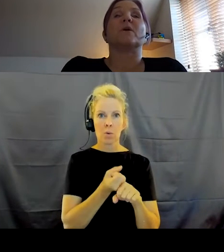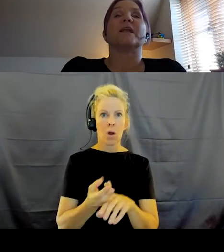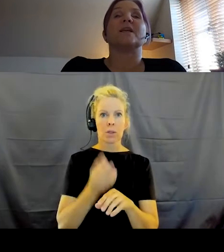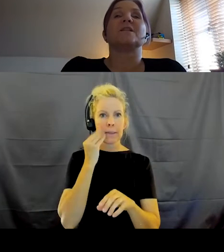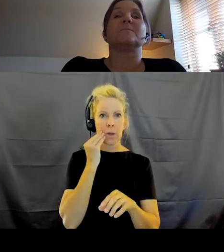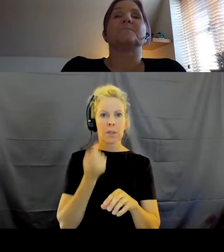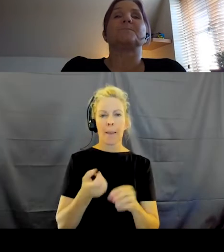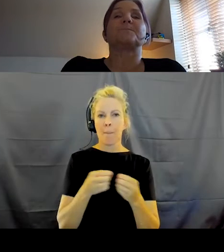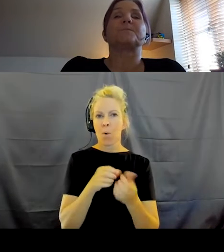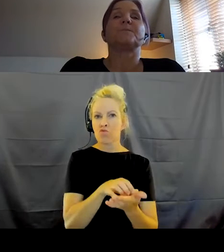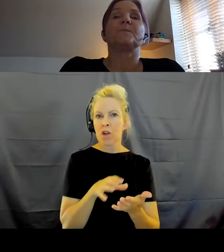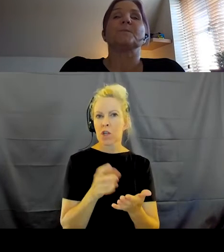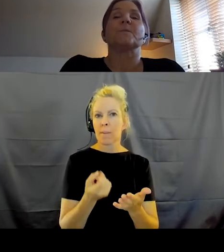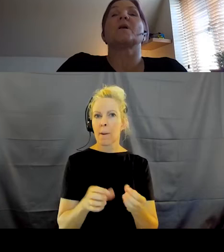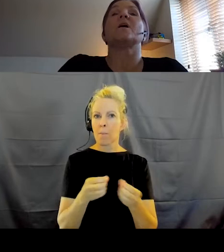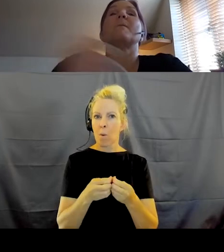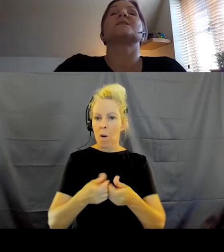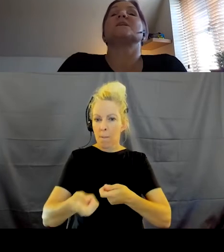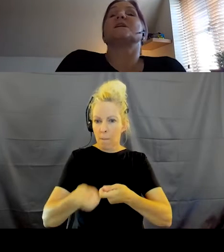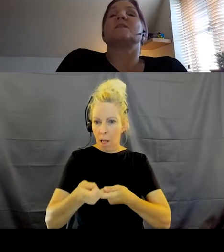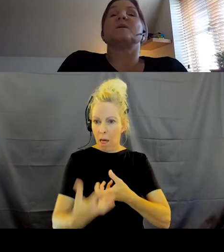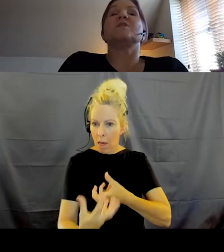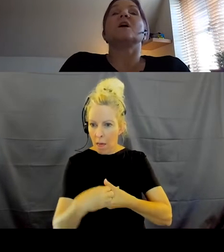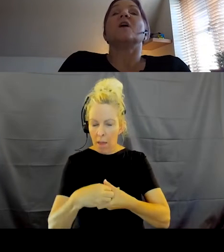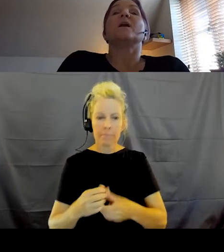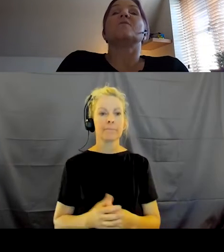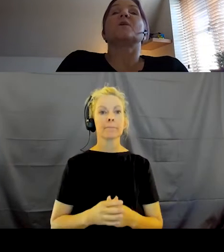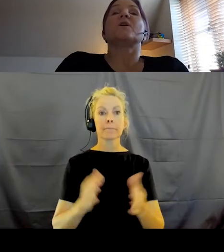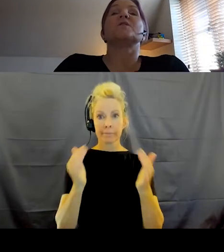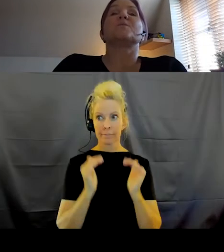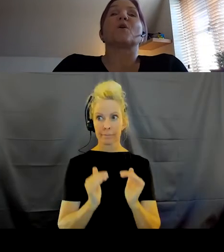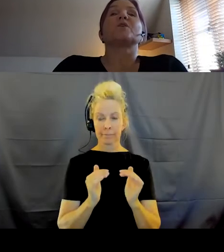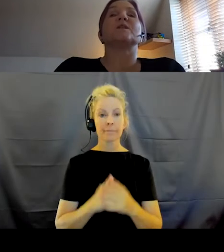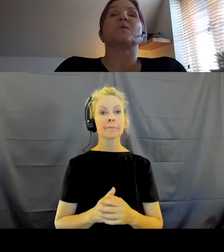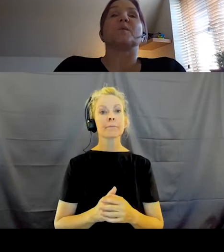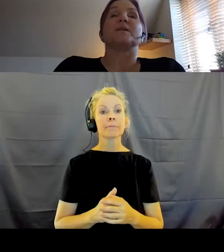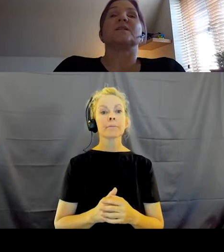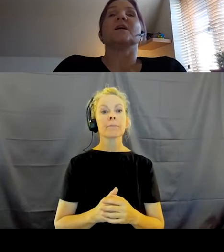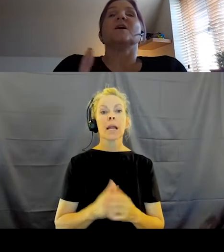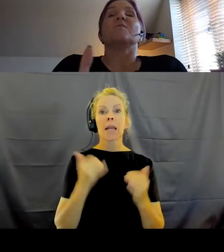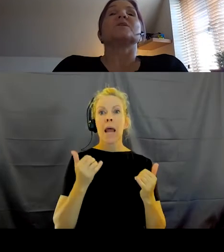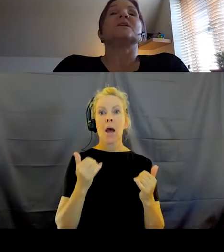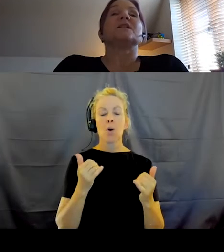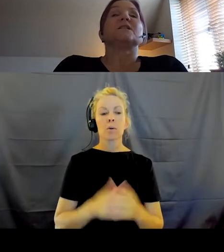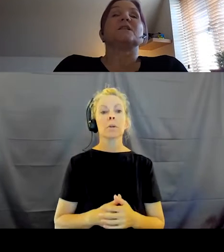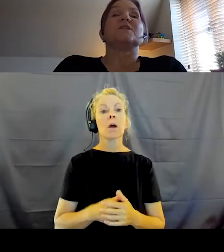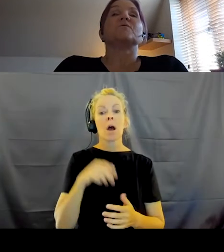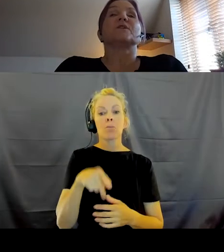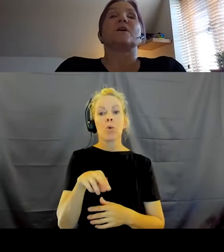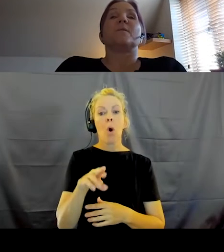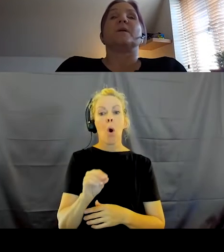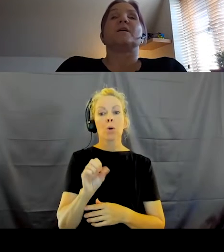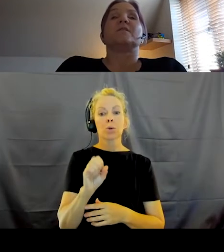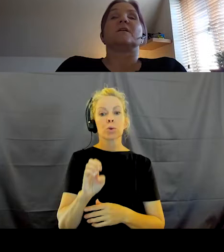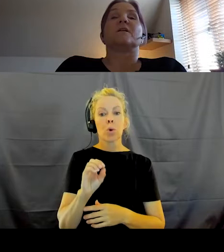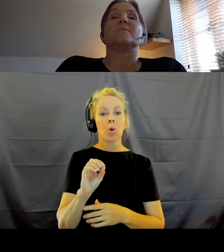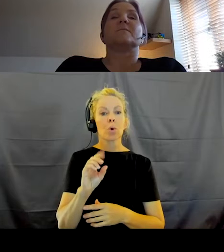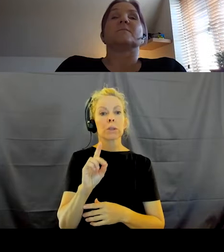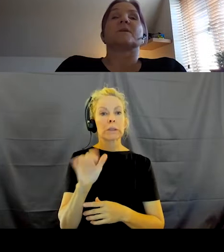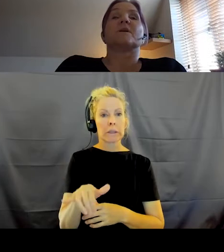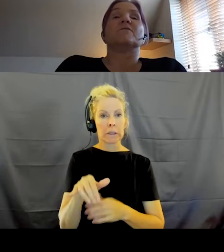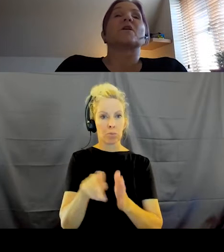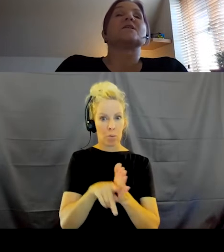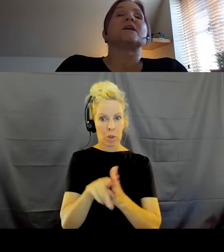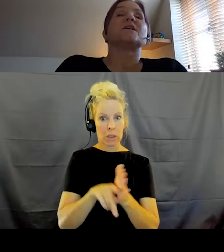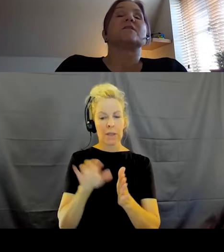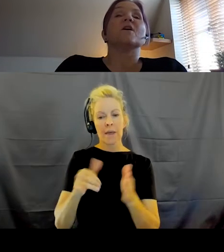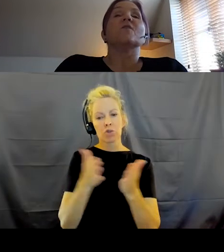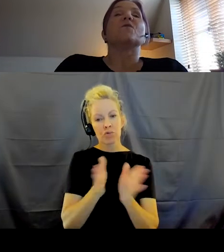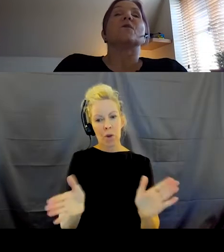more richer and engaging. Back to CSS speech and we have the prosody properties. This is known for